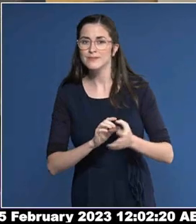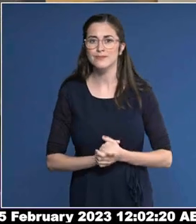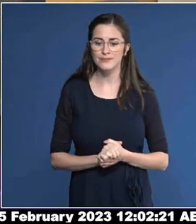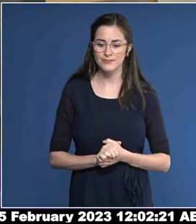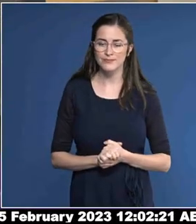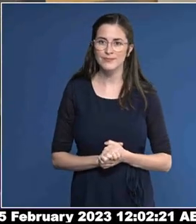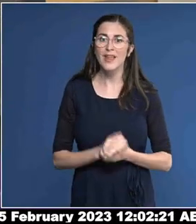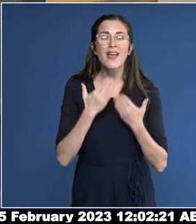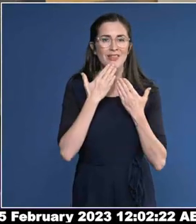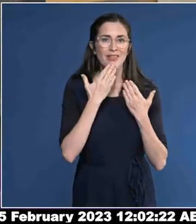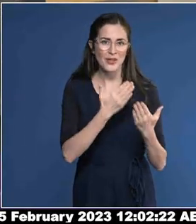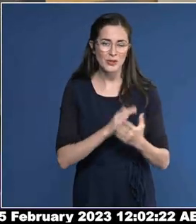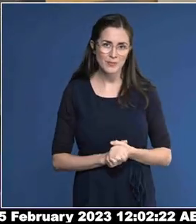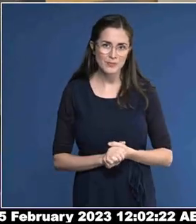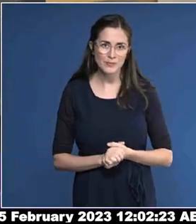And you are probably asking why you are here.